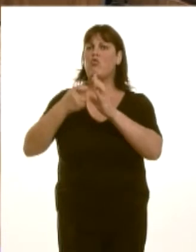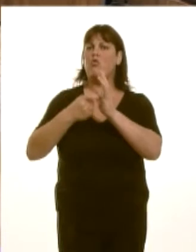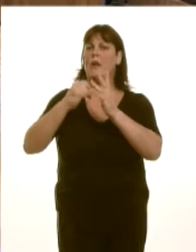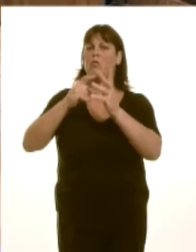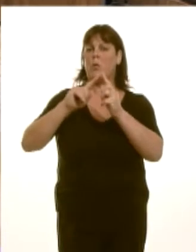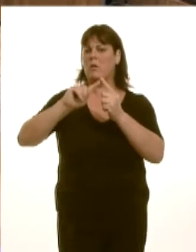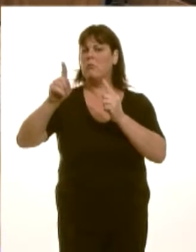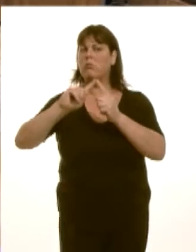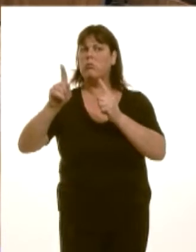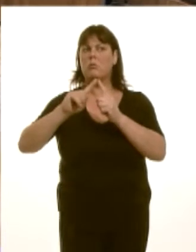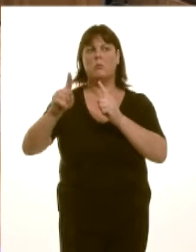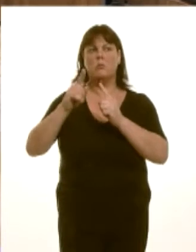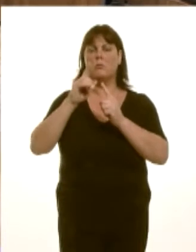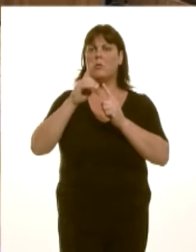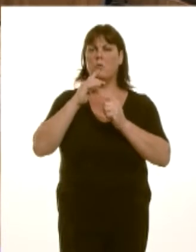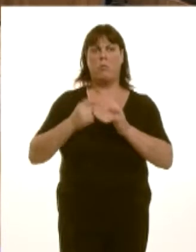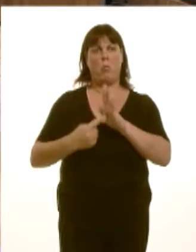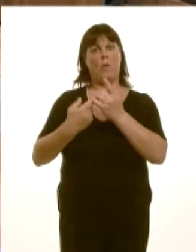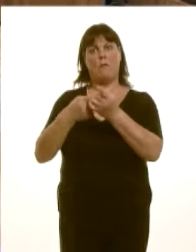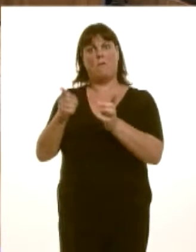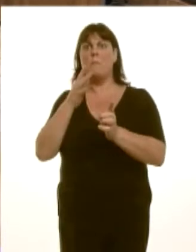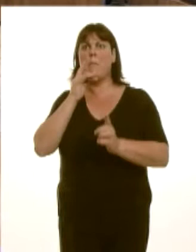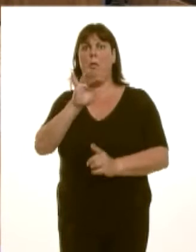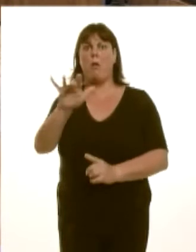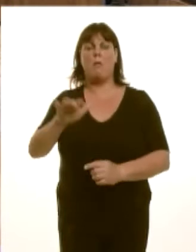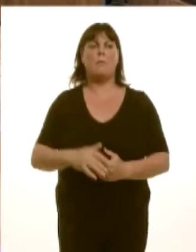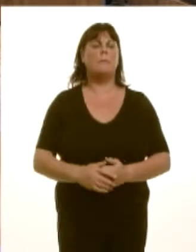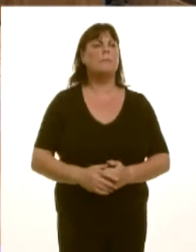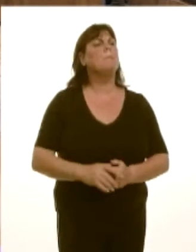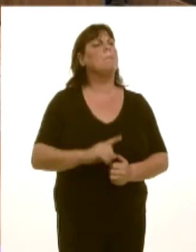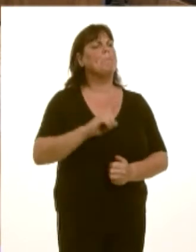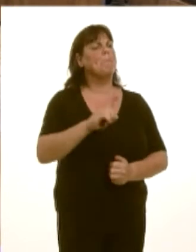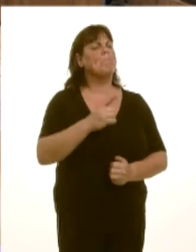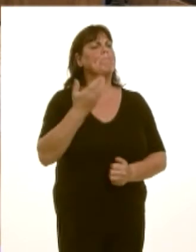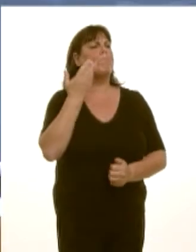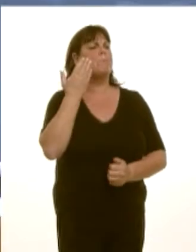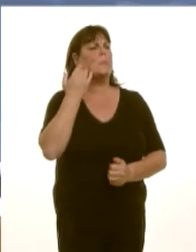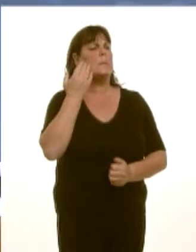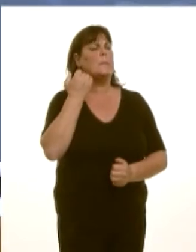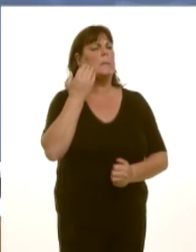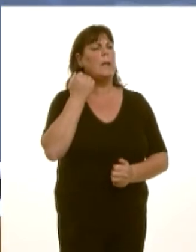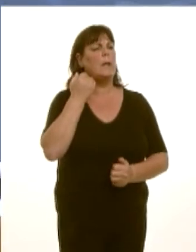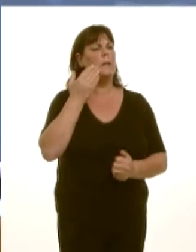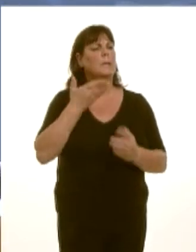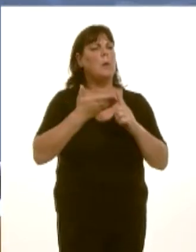Paul Davies: First Minister, I recently met with constituents in Fishguard who are calling